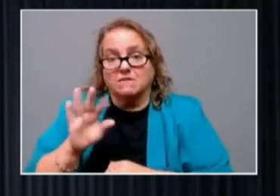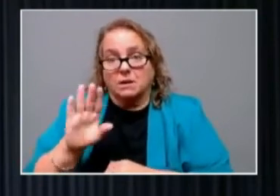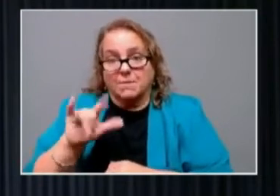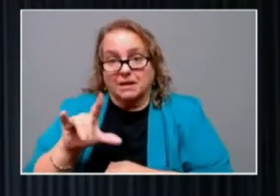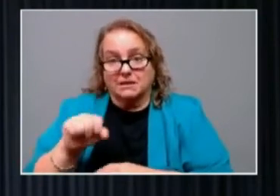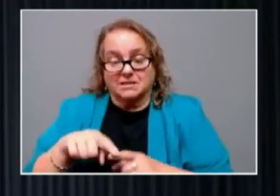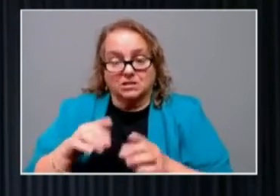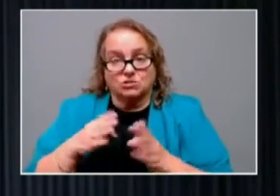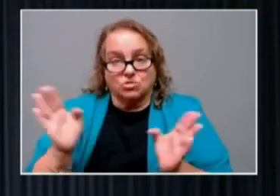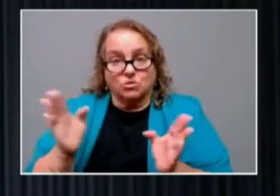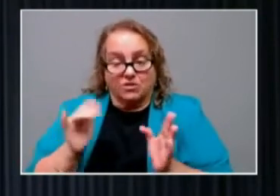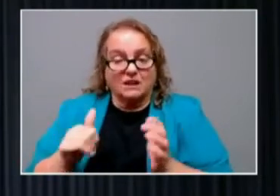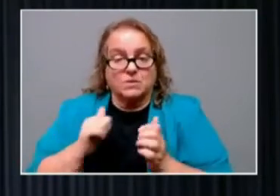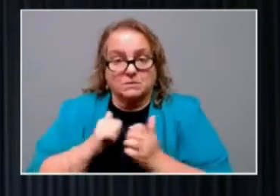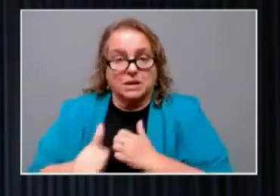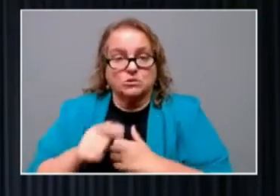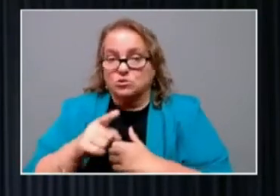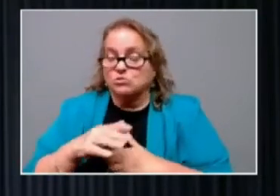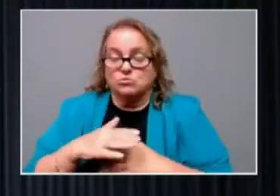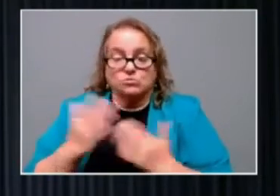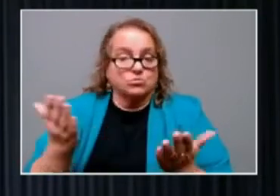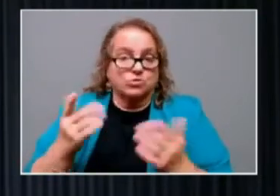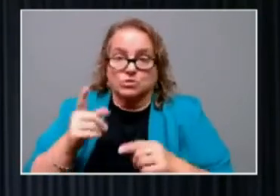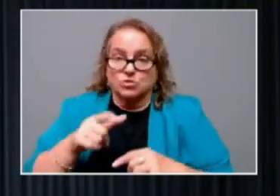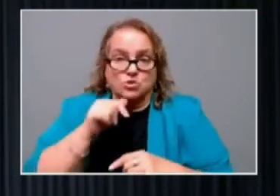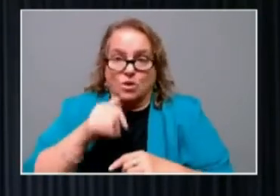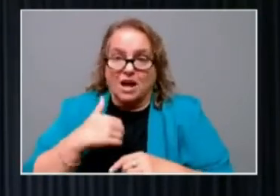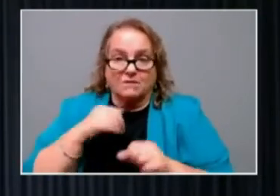no longer have the ability to enforce a statewide mask mandates. You're sort of